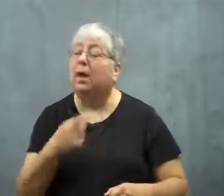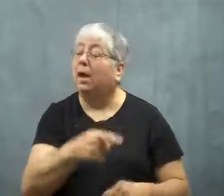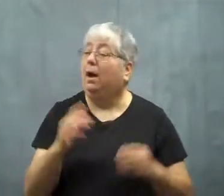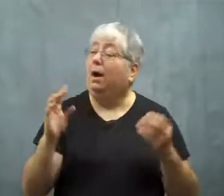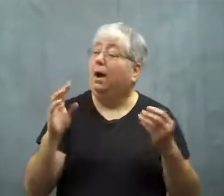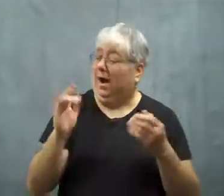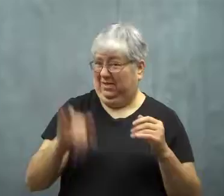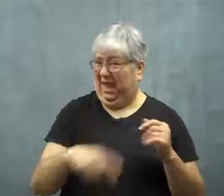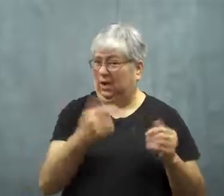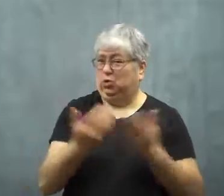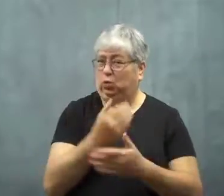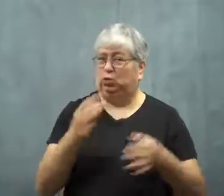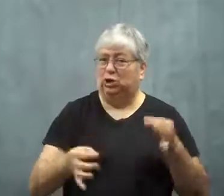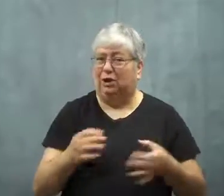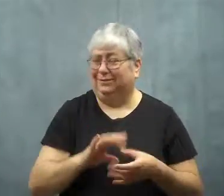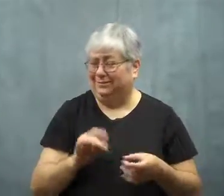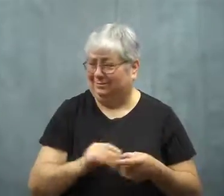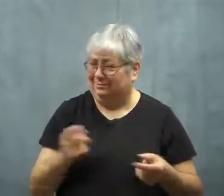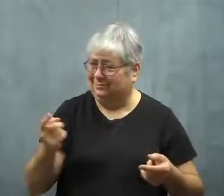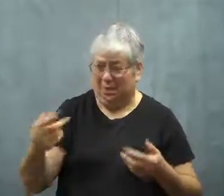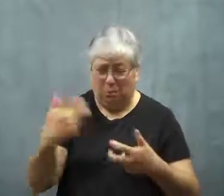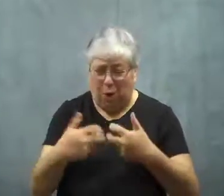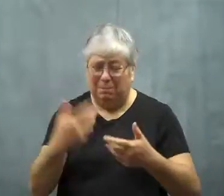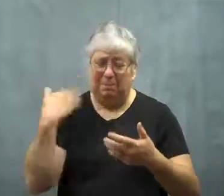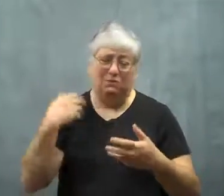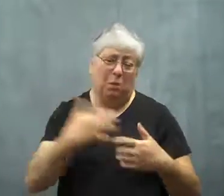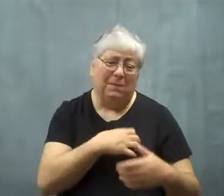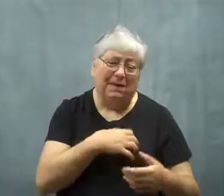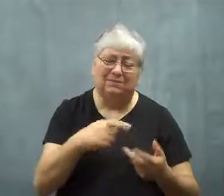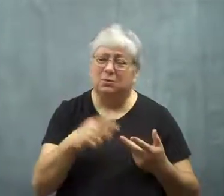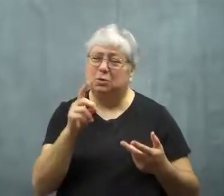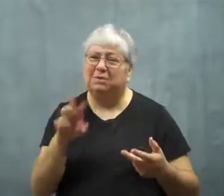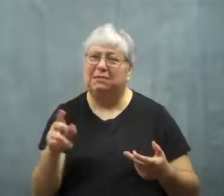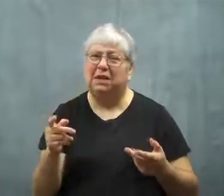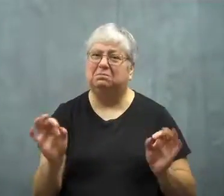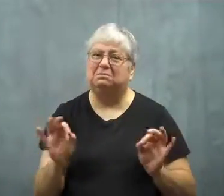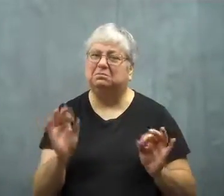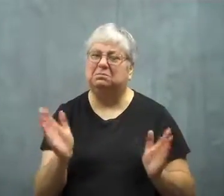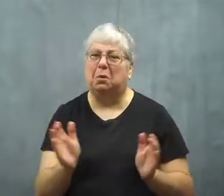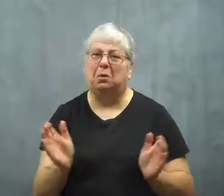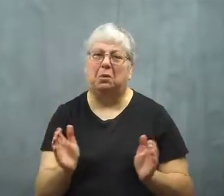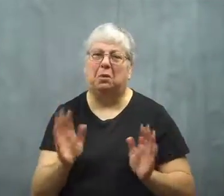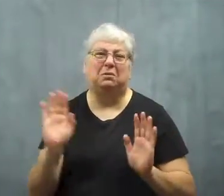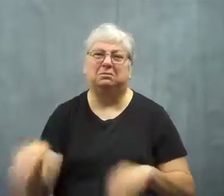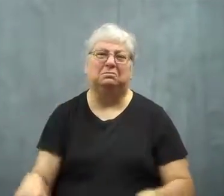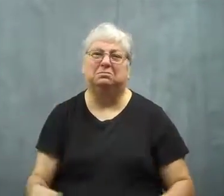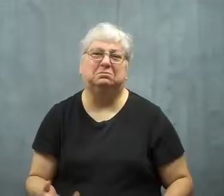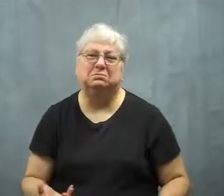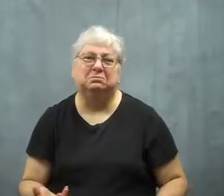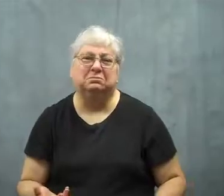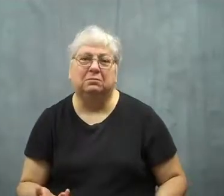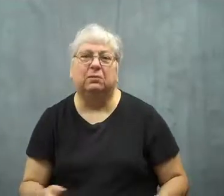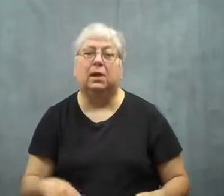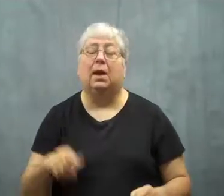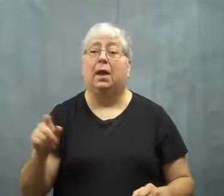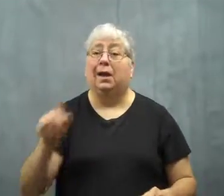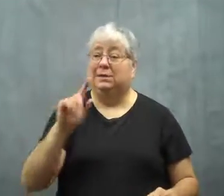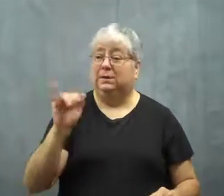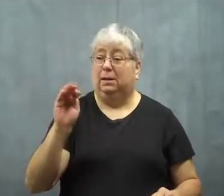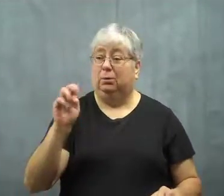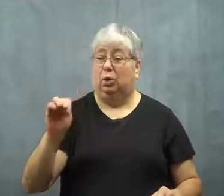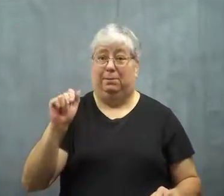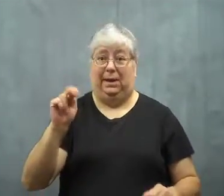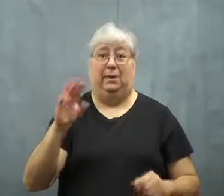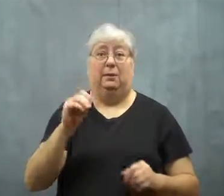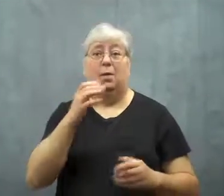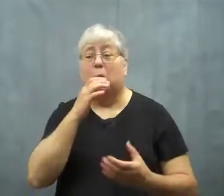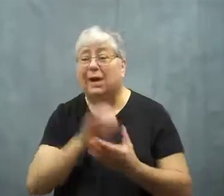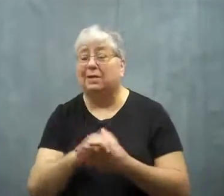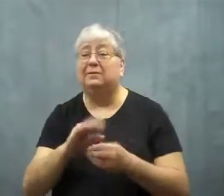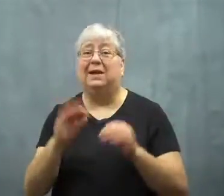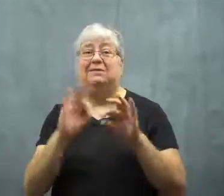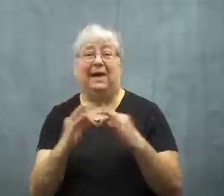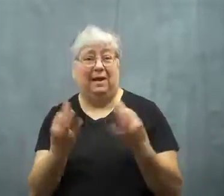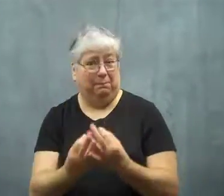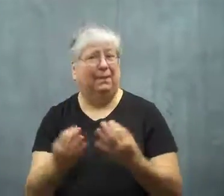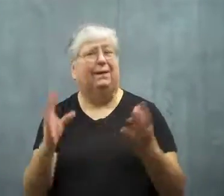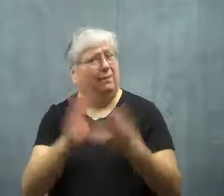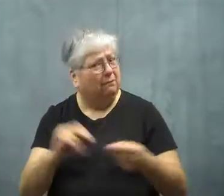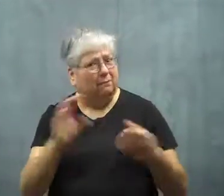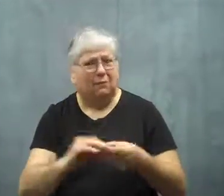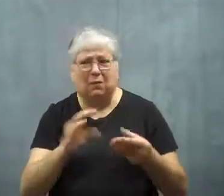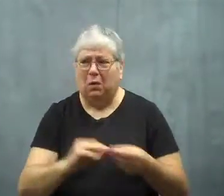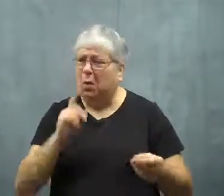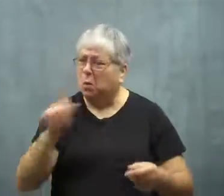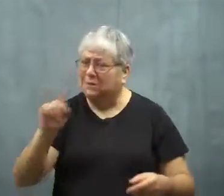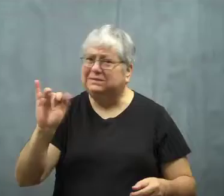The new judge said the past history seemed to be minor issues.